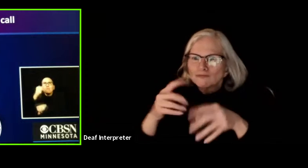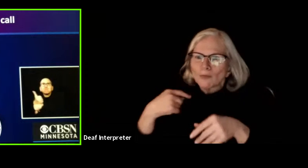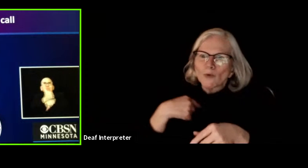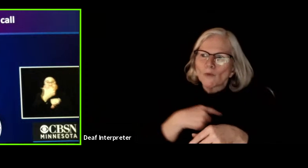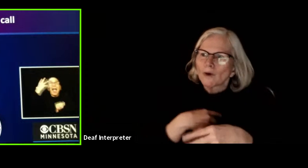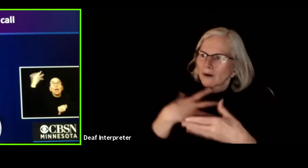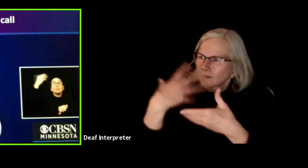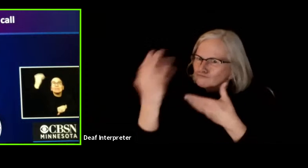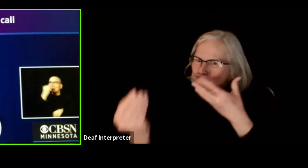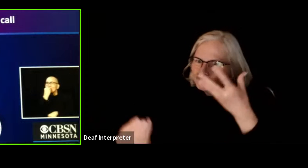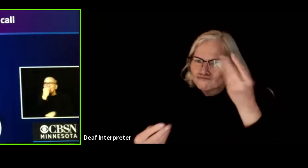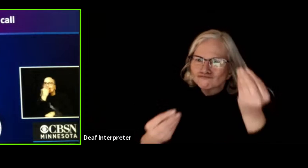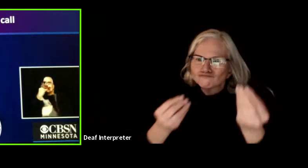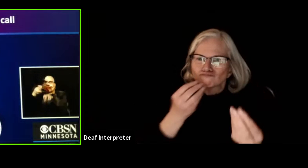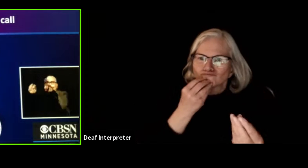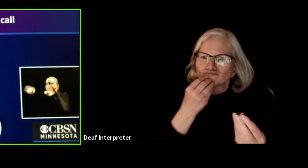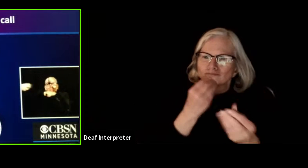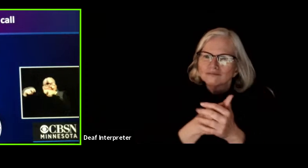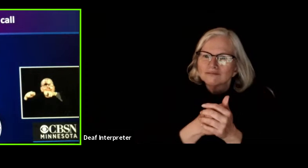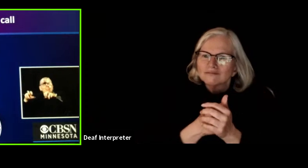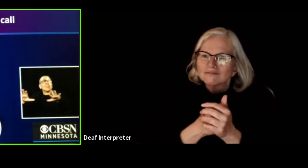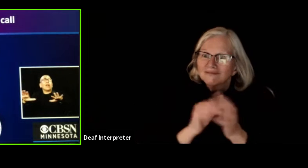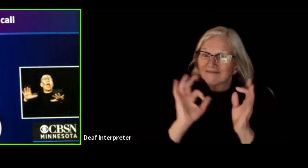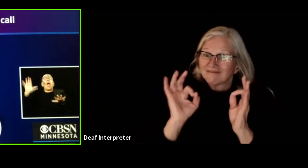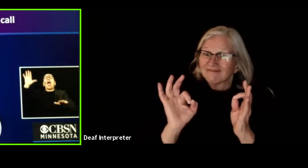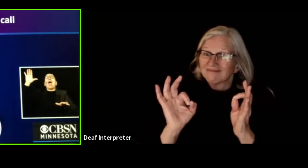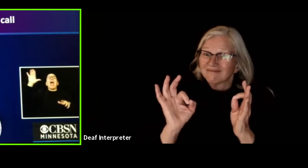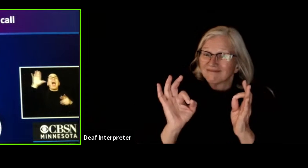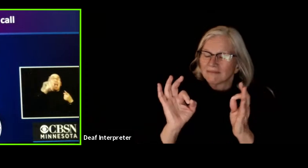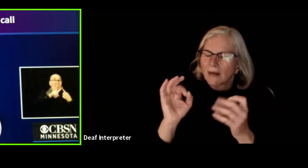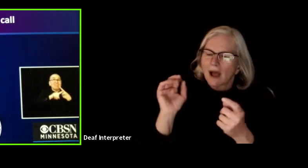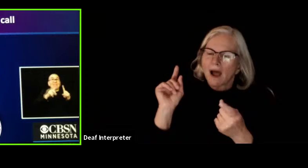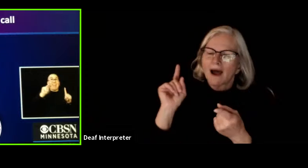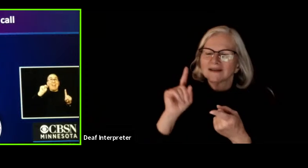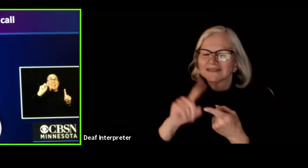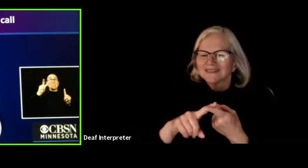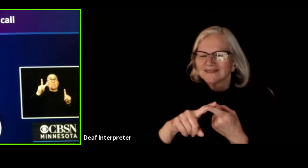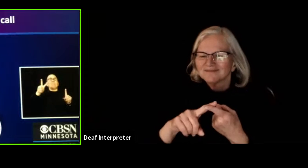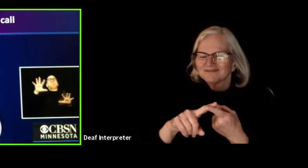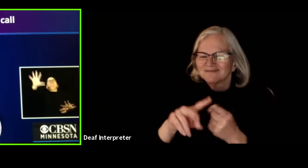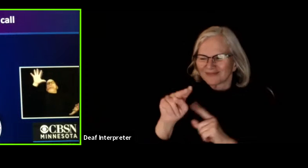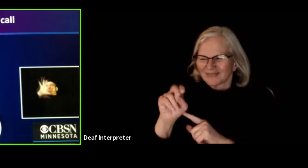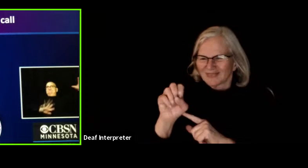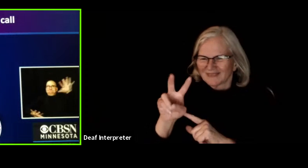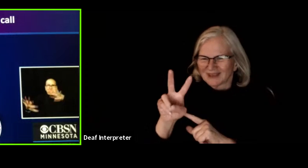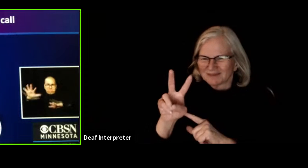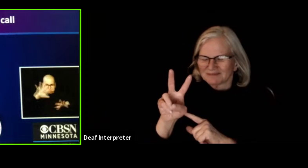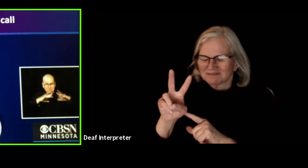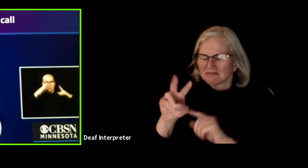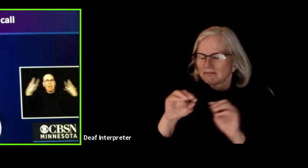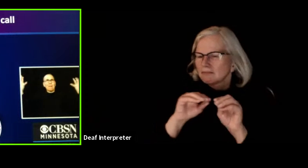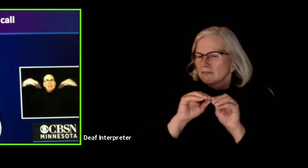BUT NOVEMBER CAME, WE SAW US MOVING BACK INCOME THE VIRUS CAME BACK TO THE UMMER MIDWEST AND QUITE HONESTLY, WE SAW A LOT OF PLACES THAT